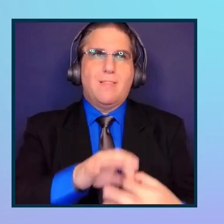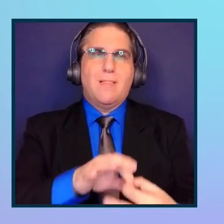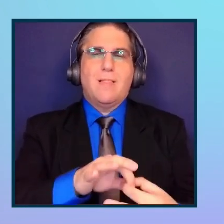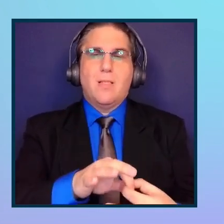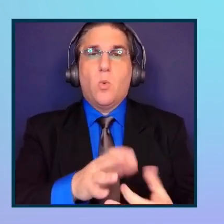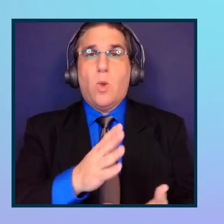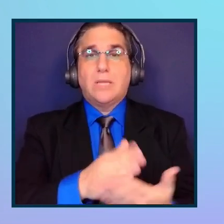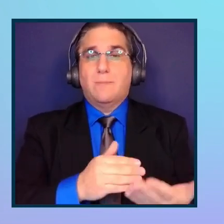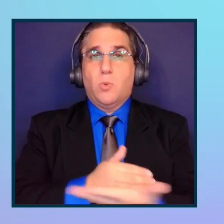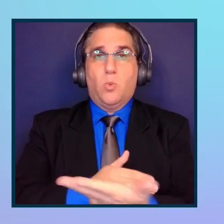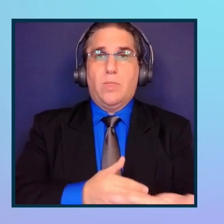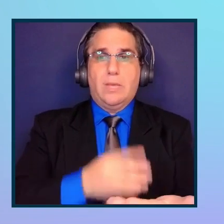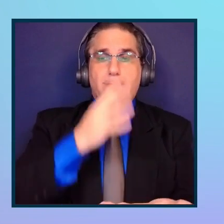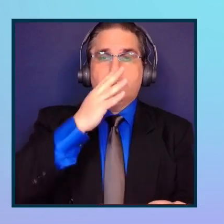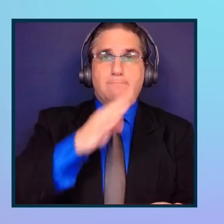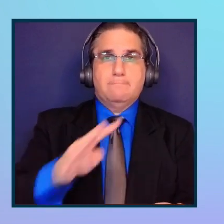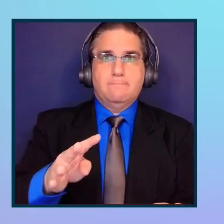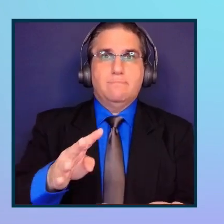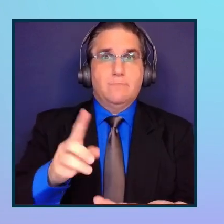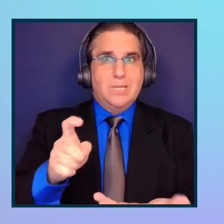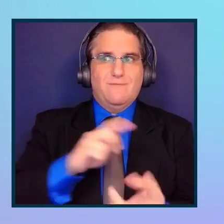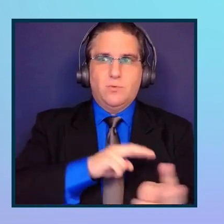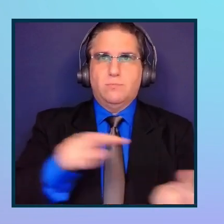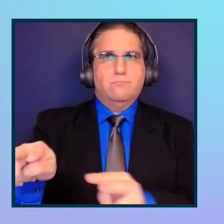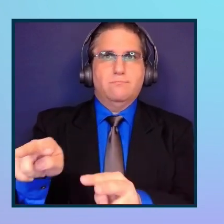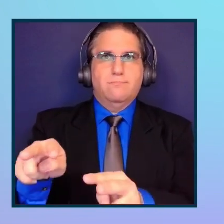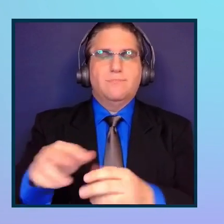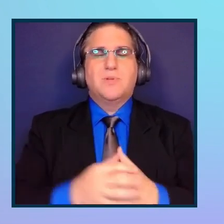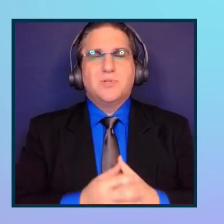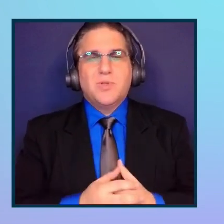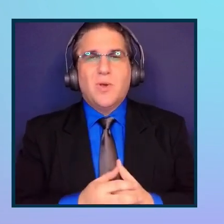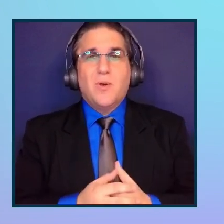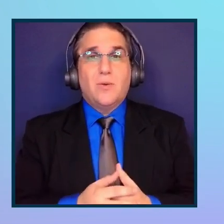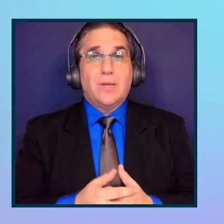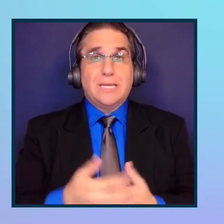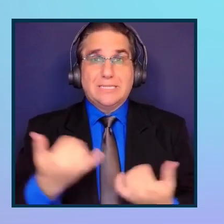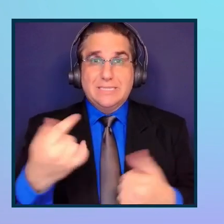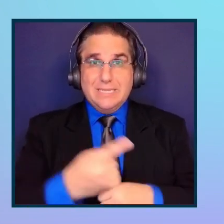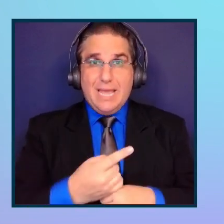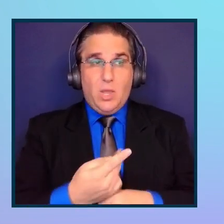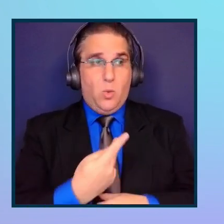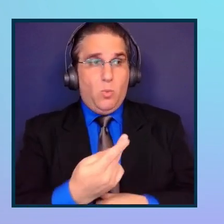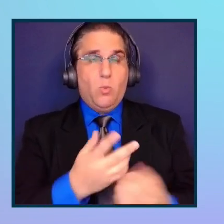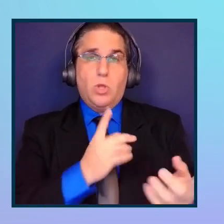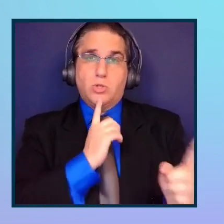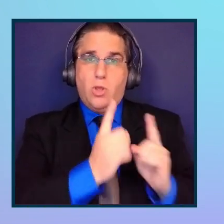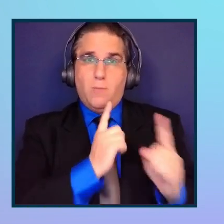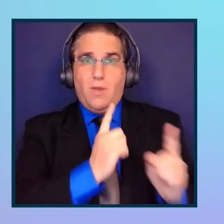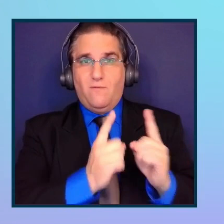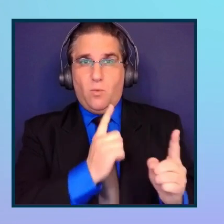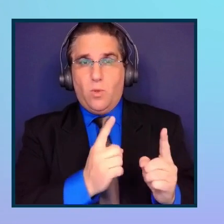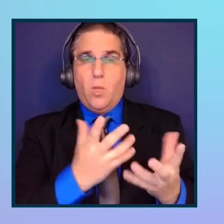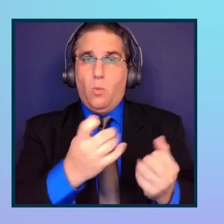our goal in this short time is to have a conversation with each other and to make you think not 'cause we have the answers,